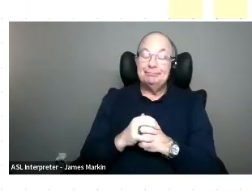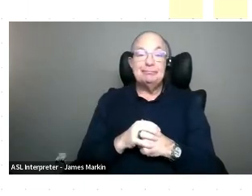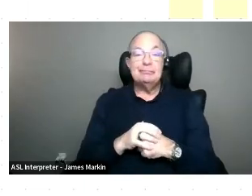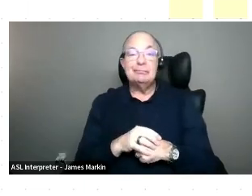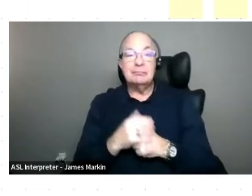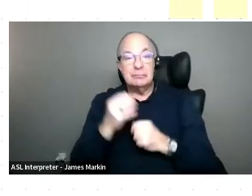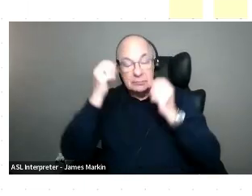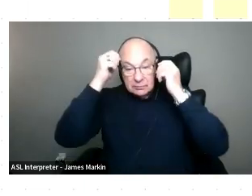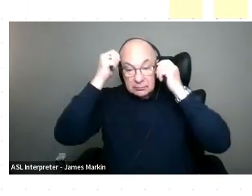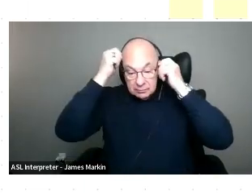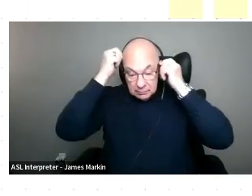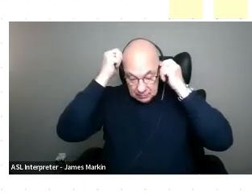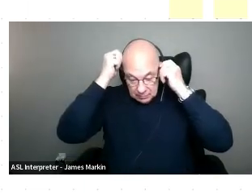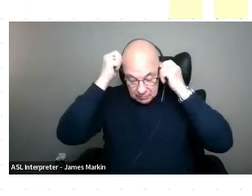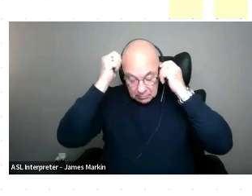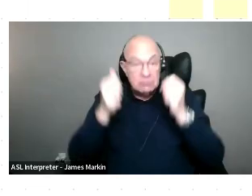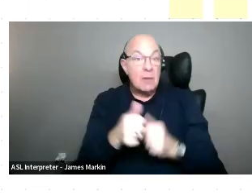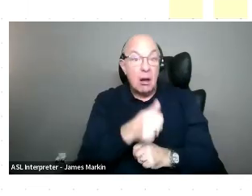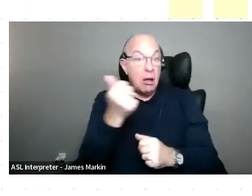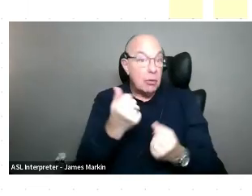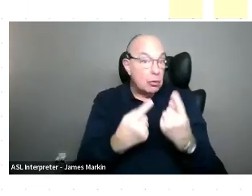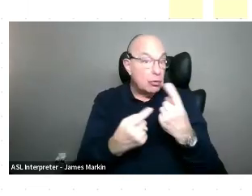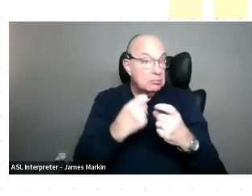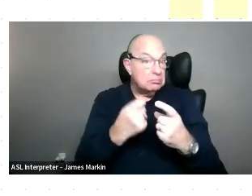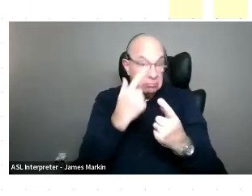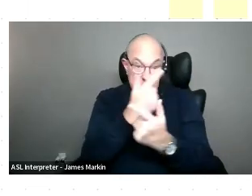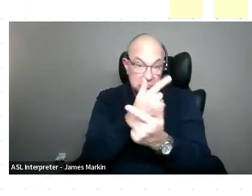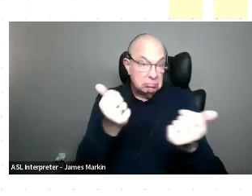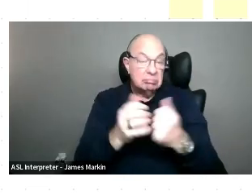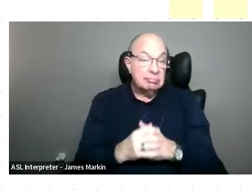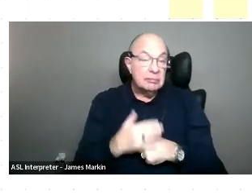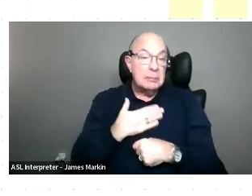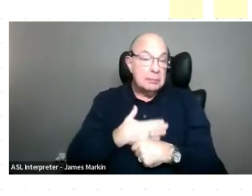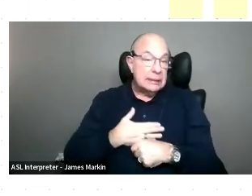Shannon Spencer (she/her): Thank you for that time. If there's any other questions as well, too, or comments,